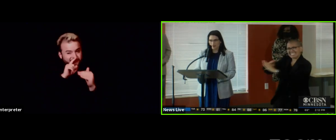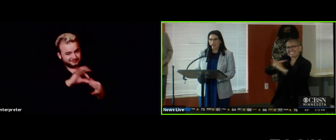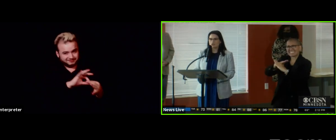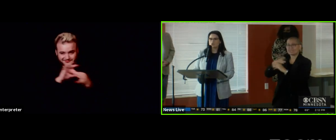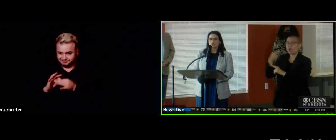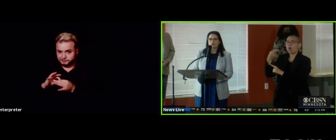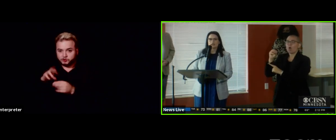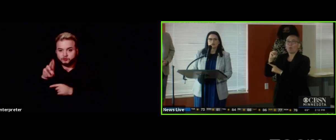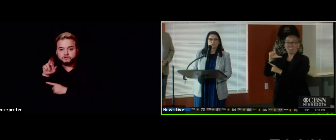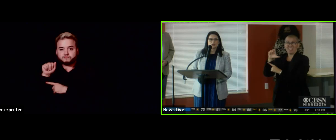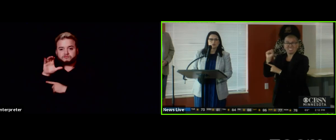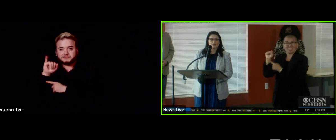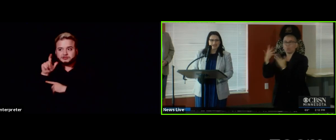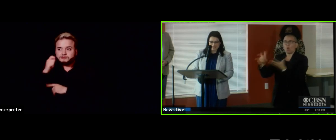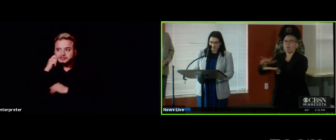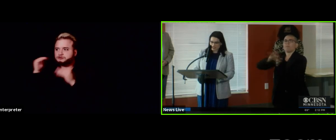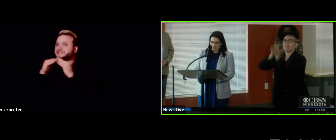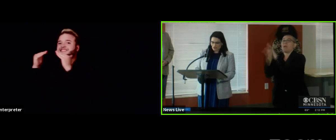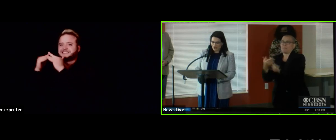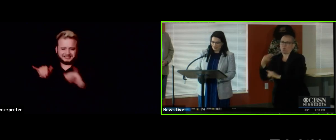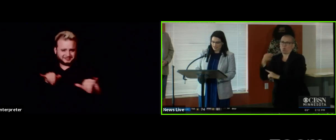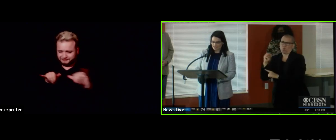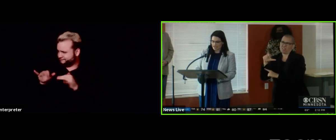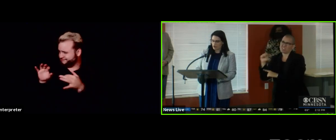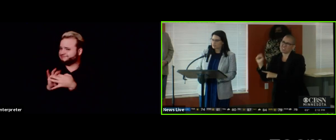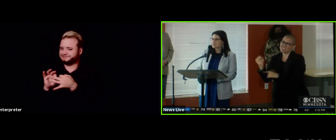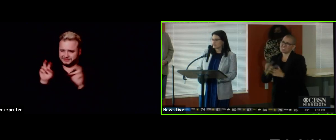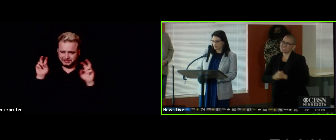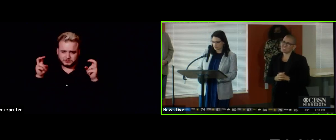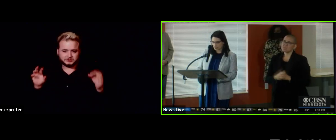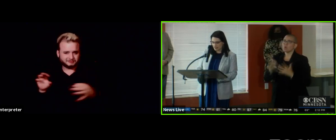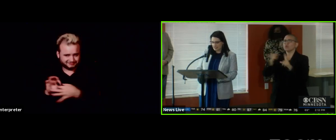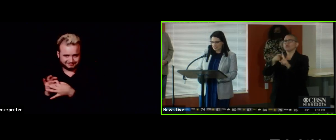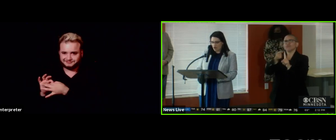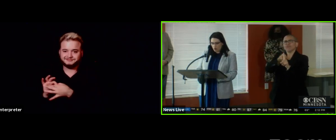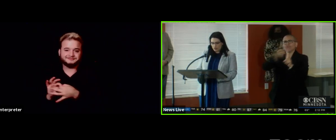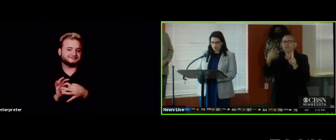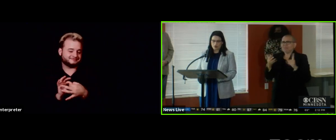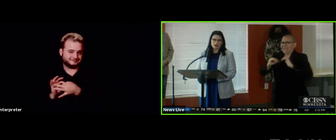also want to be able to provide some additional context to how this effort has always required